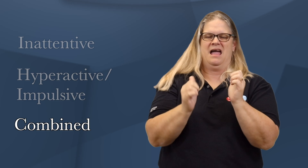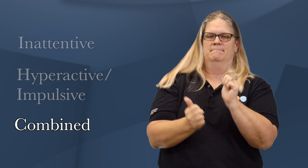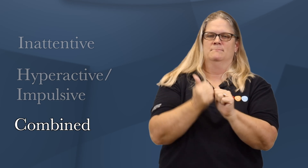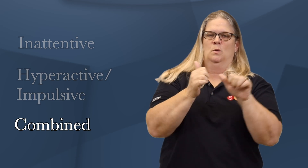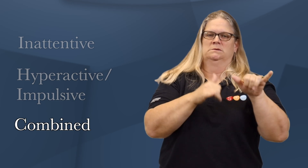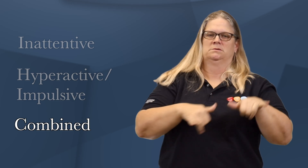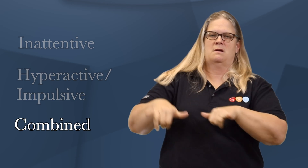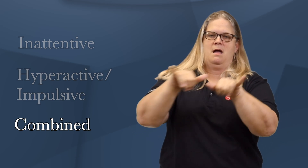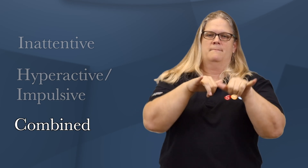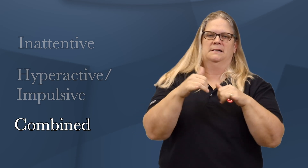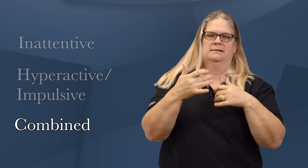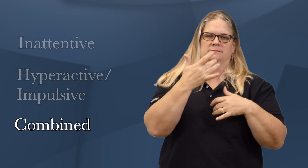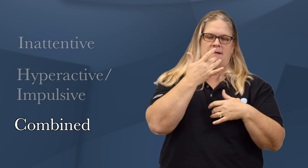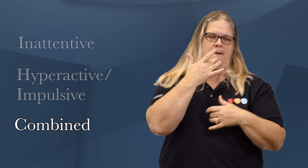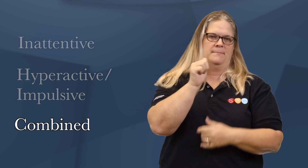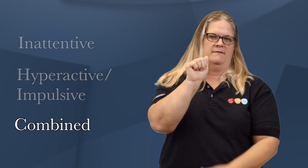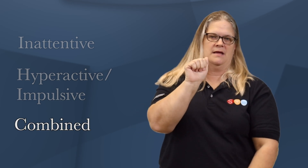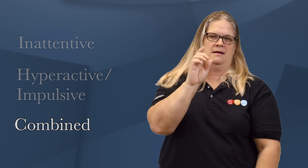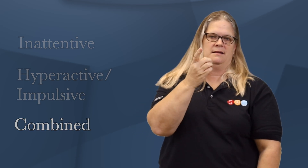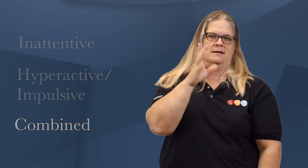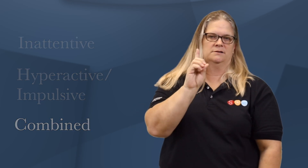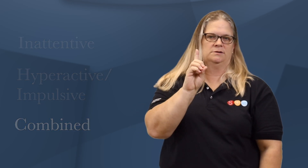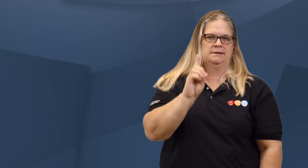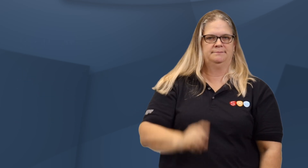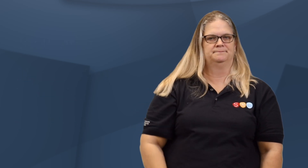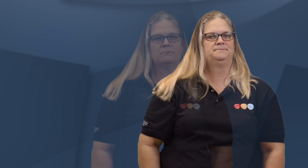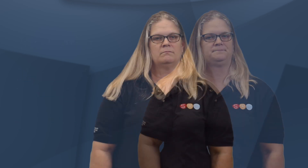This is the most common type of ADHD.